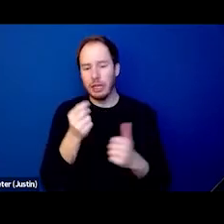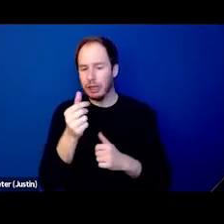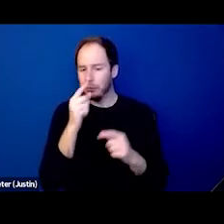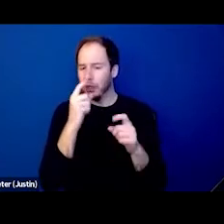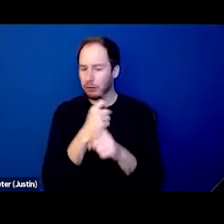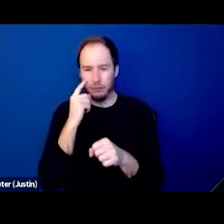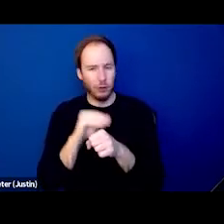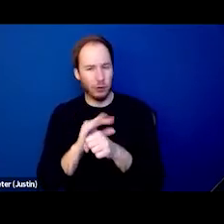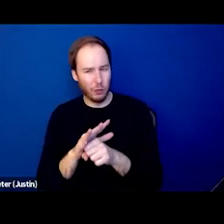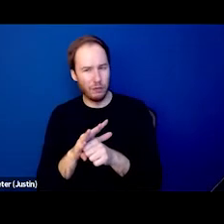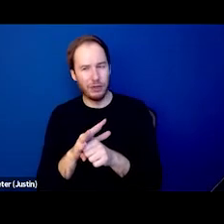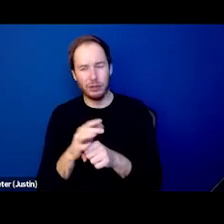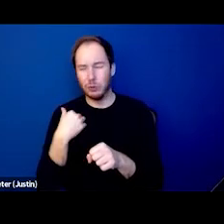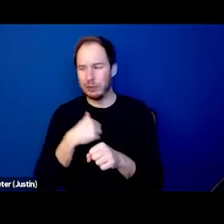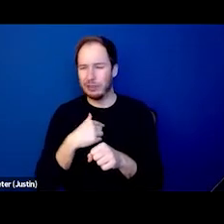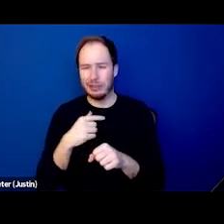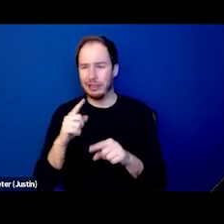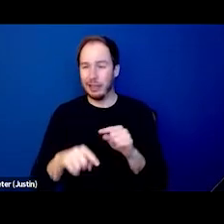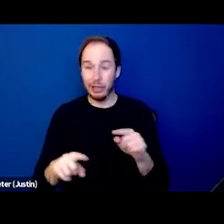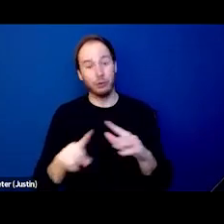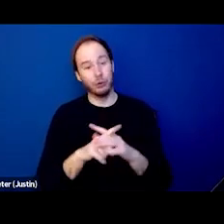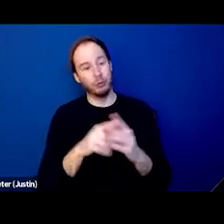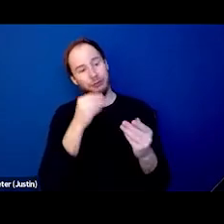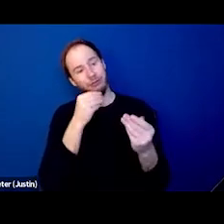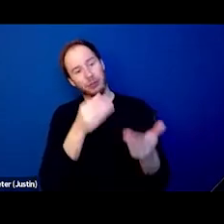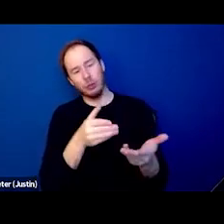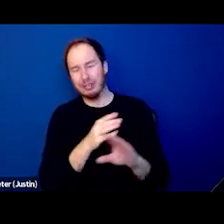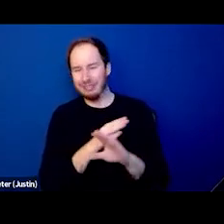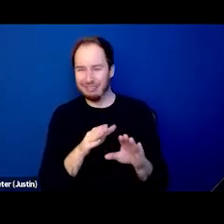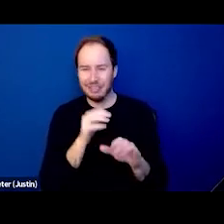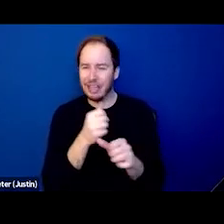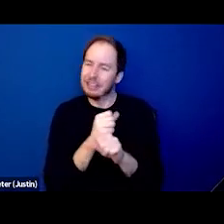We couldn't show up with food, but a small gift